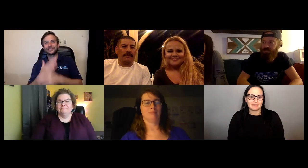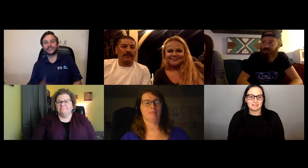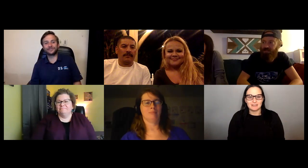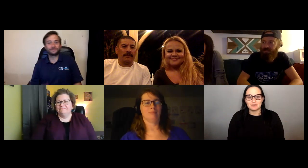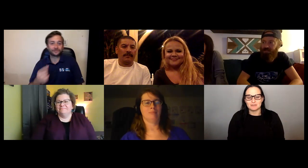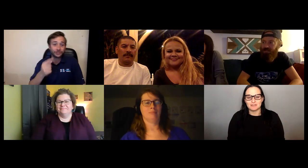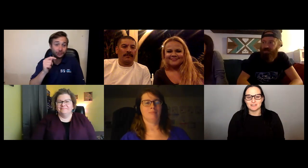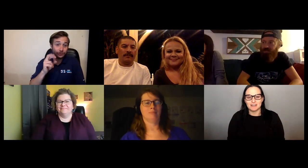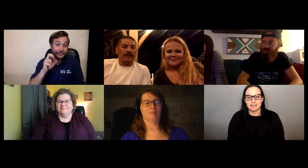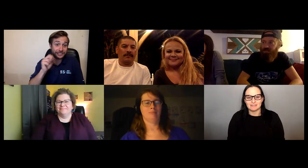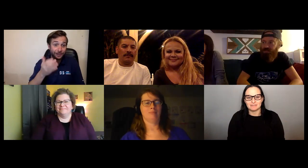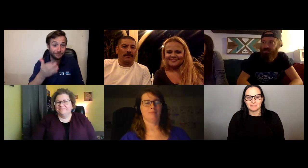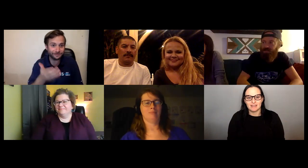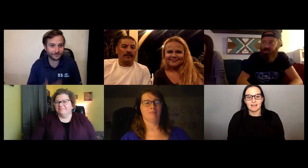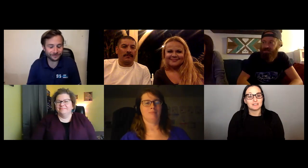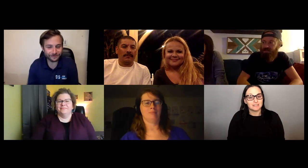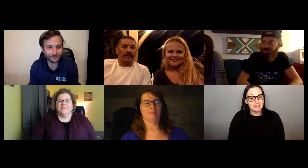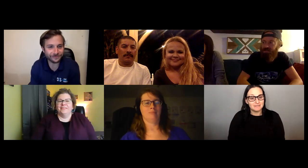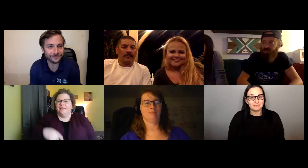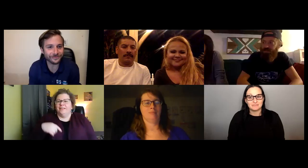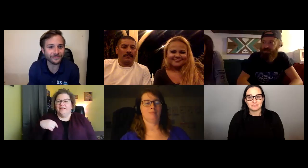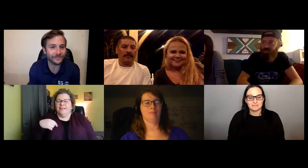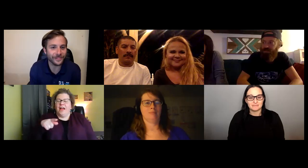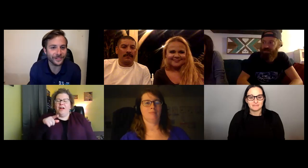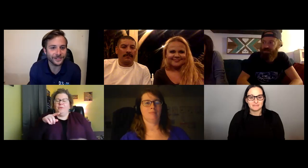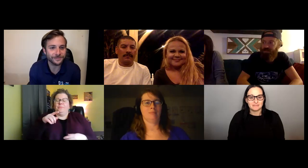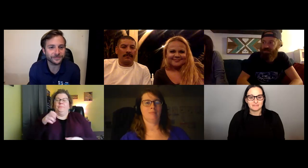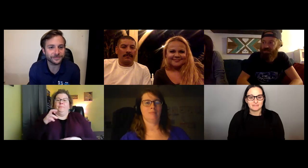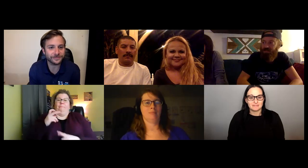thank you so much for sharing teresa